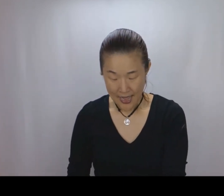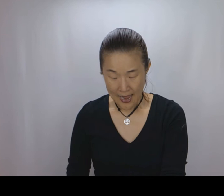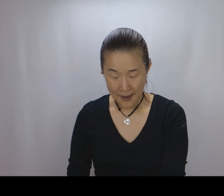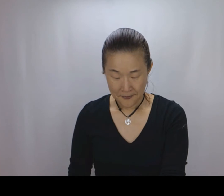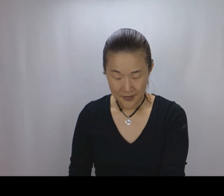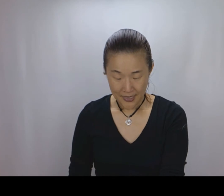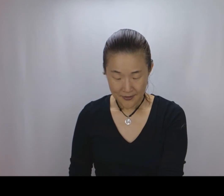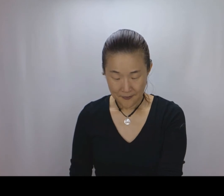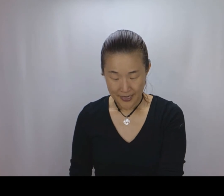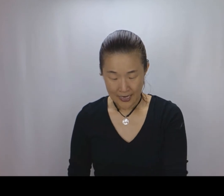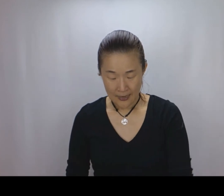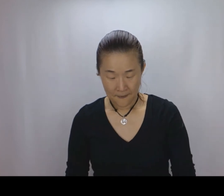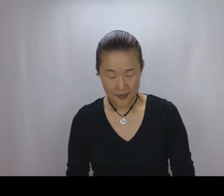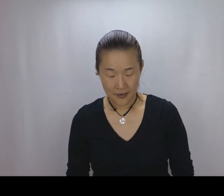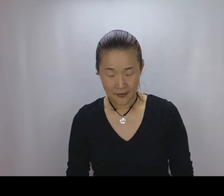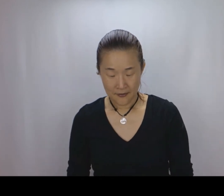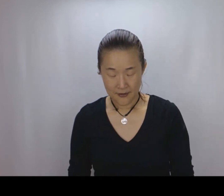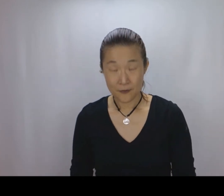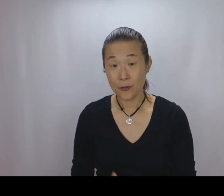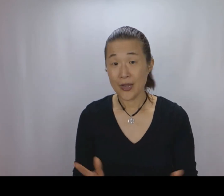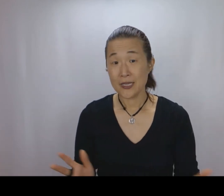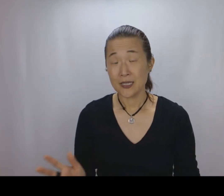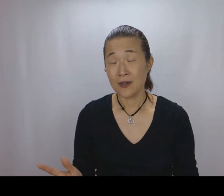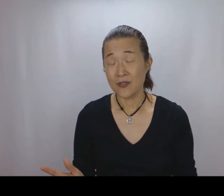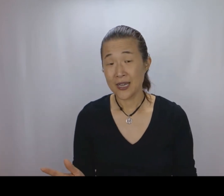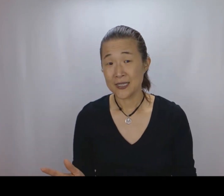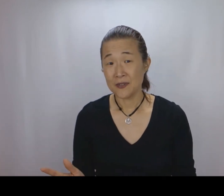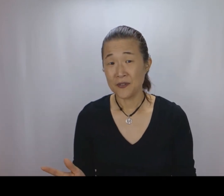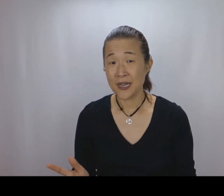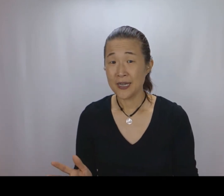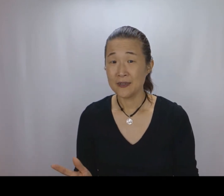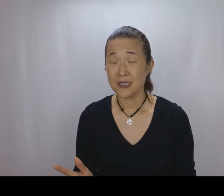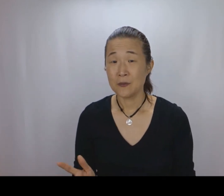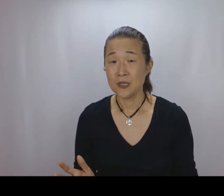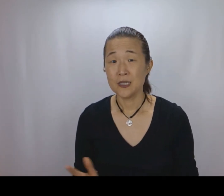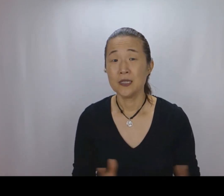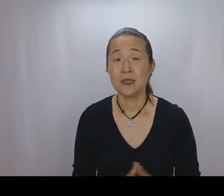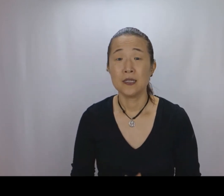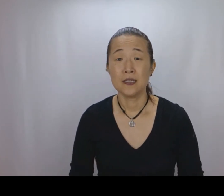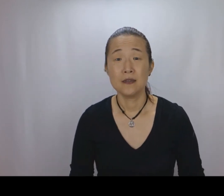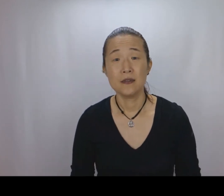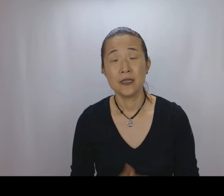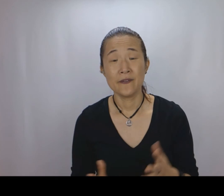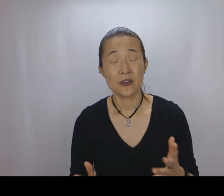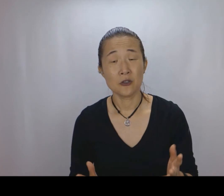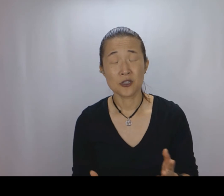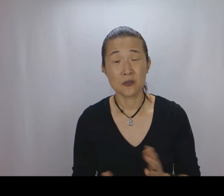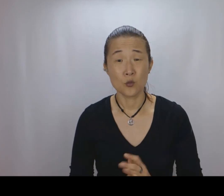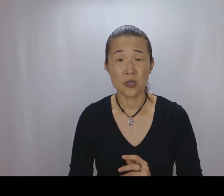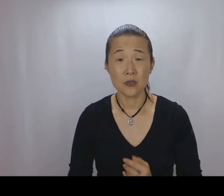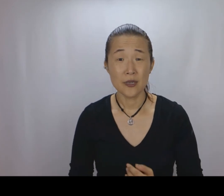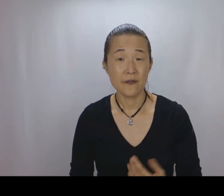After that we have 3 ways of identifying someone in the Deaf Culture world